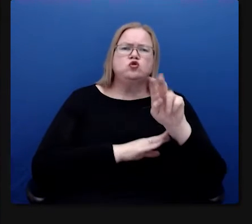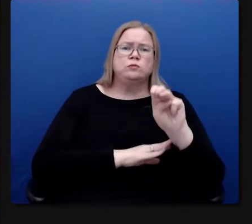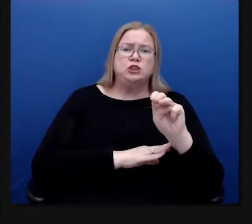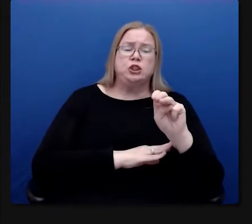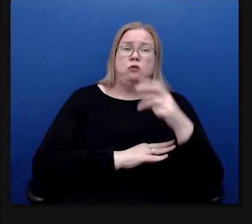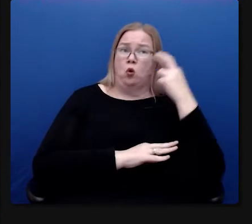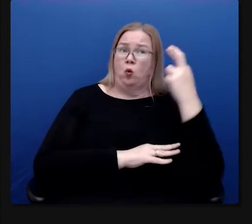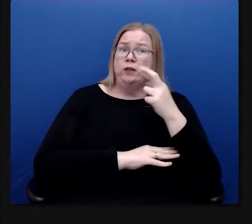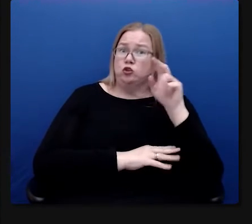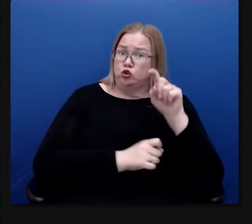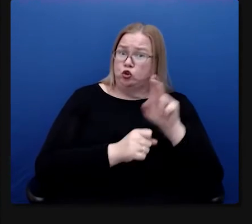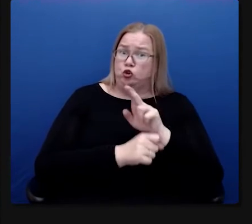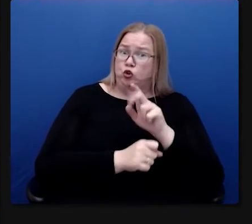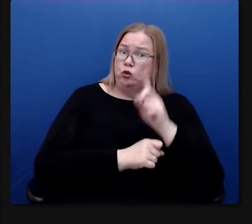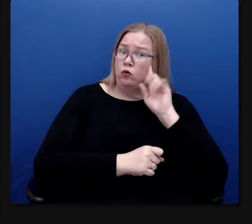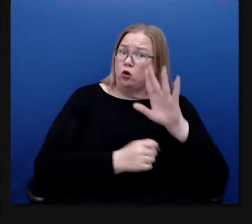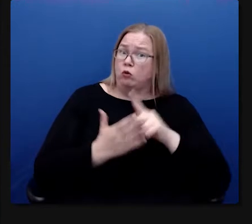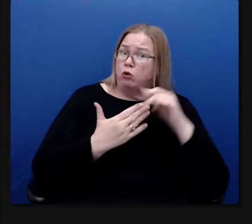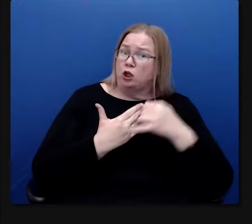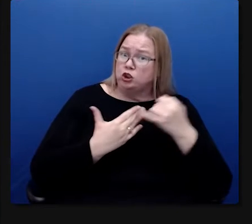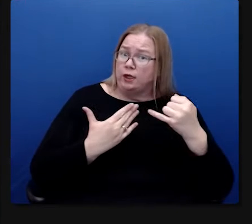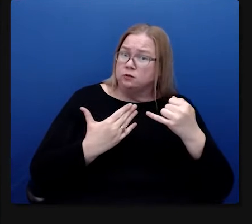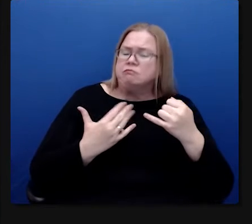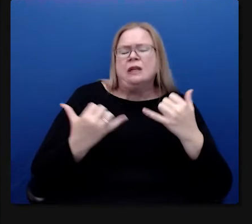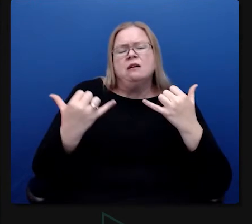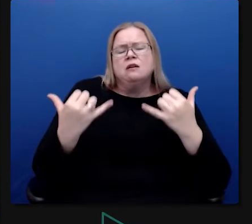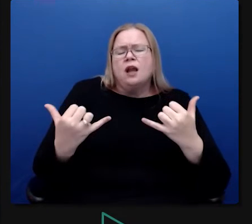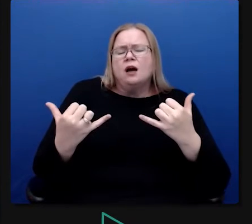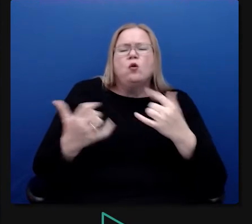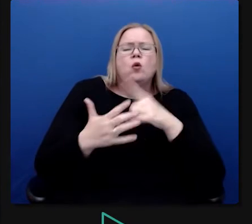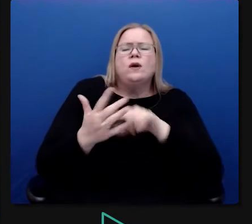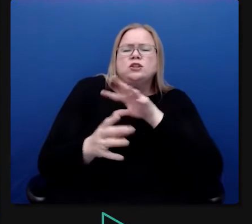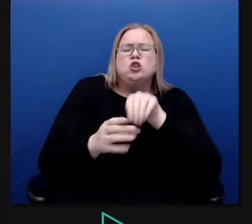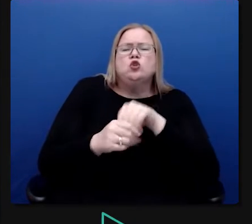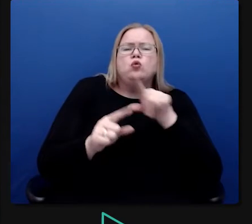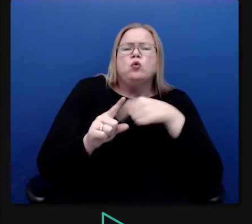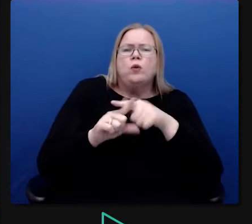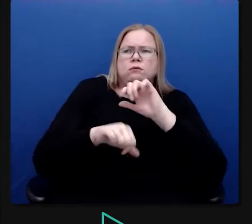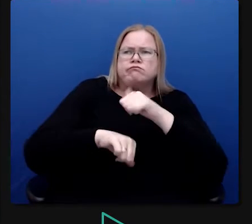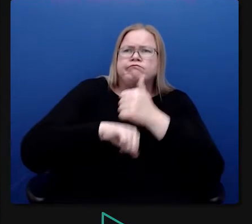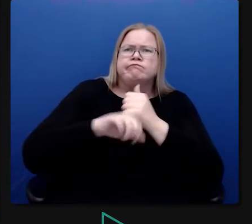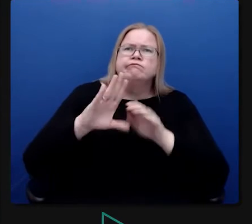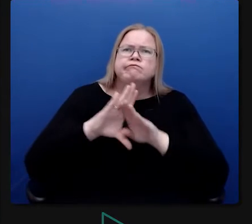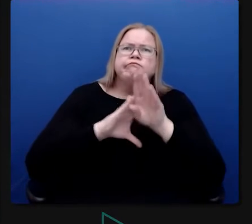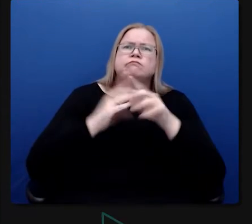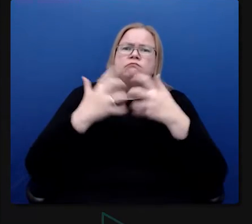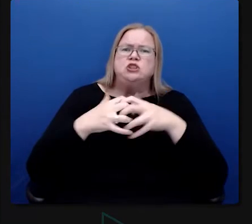and reasons you should use it for your project. Now let's talk about what's included when you create one of these machines in Azure.